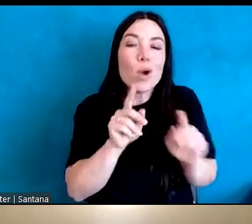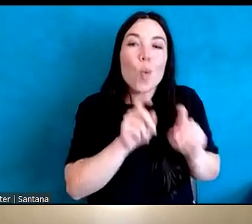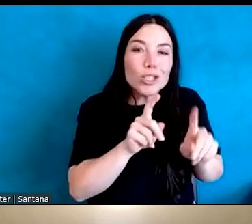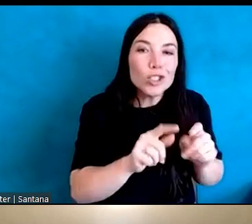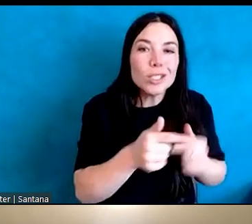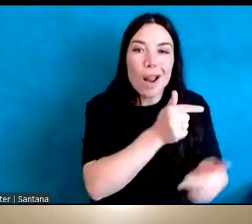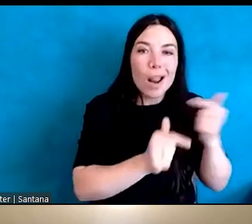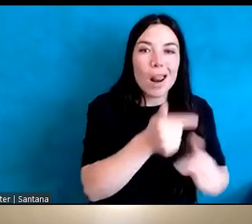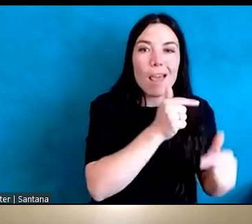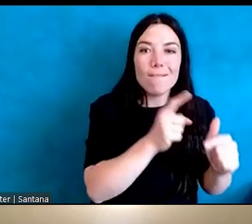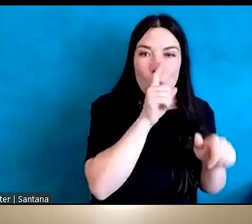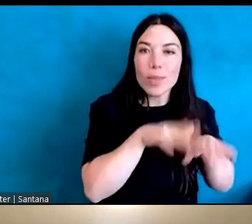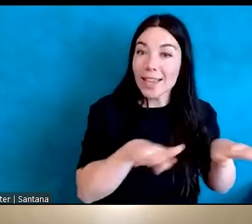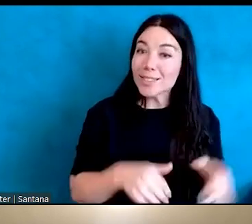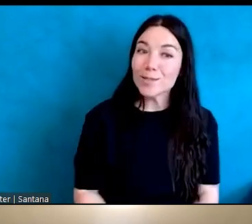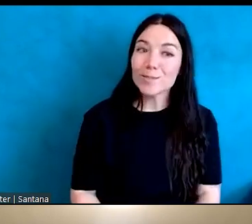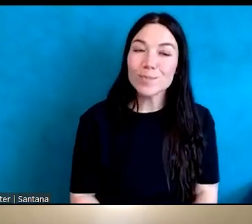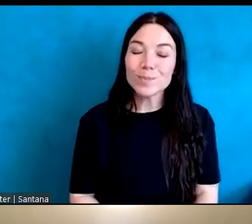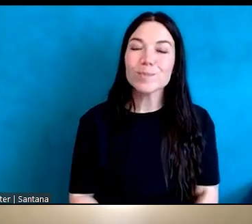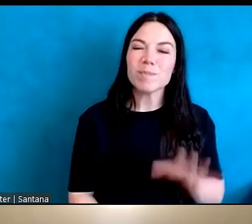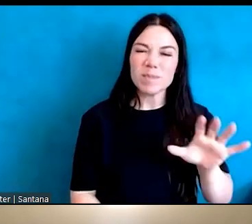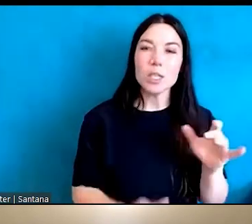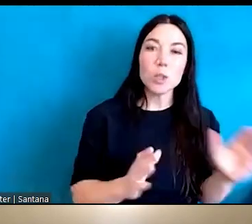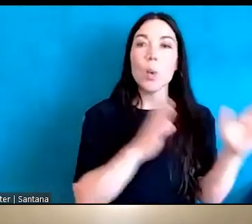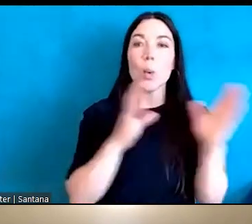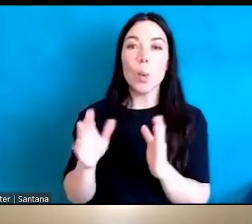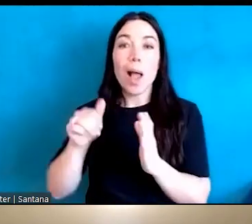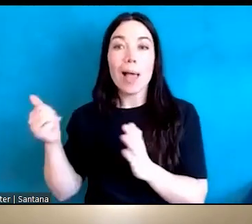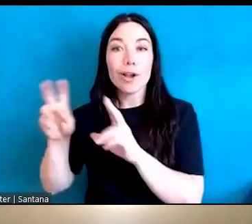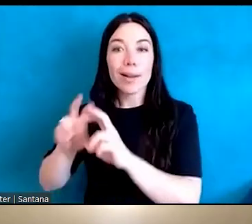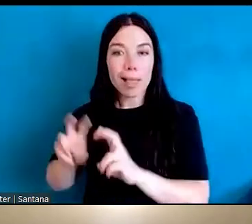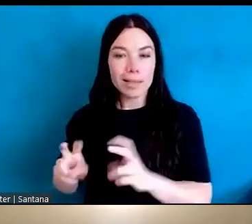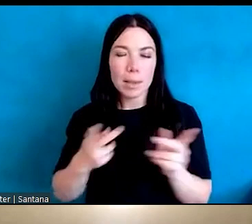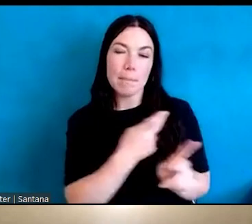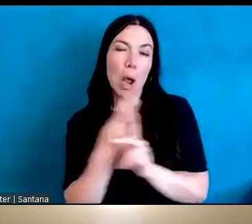In a subsequent analysis, borrowing concepts and methods from conversational analysis,